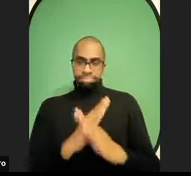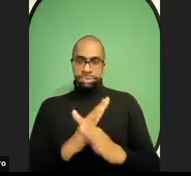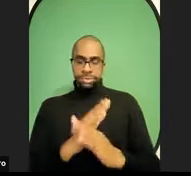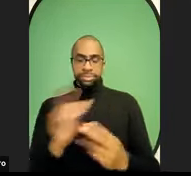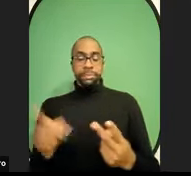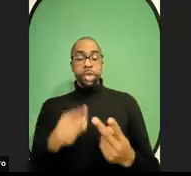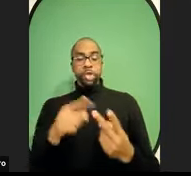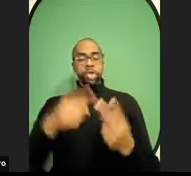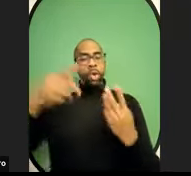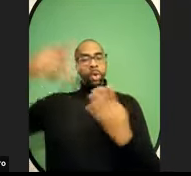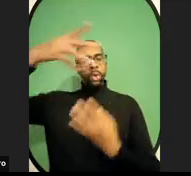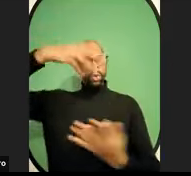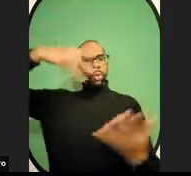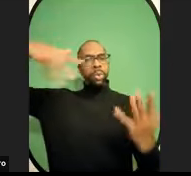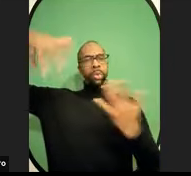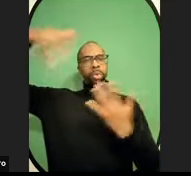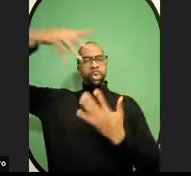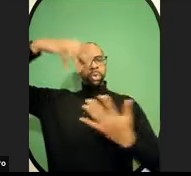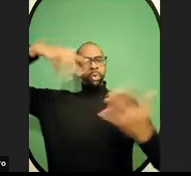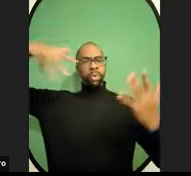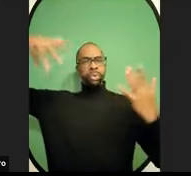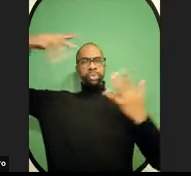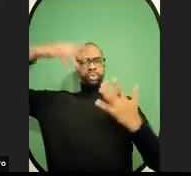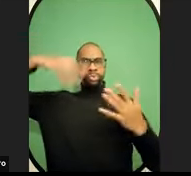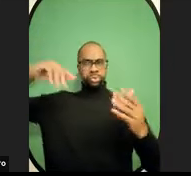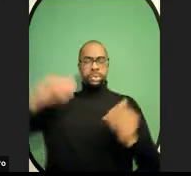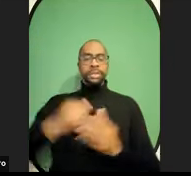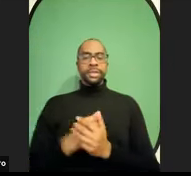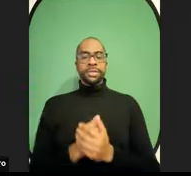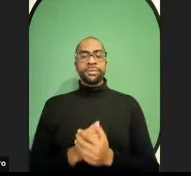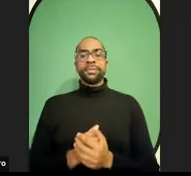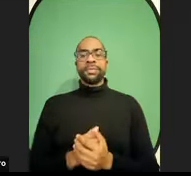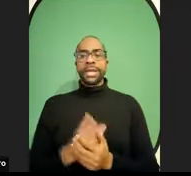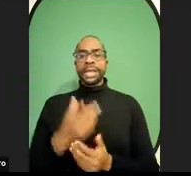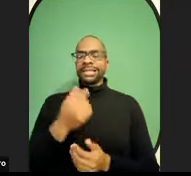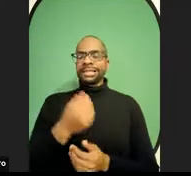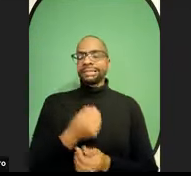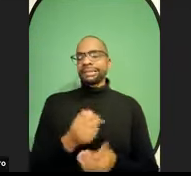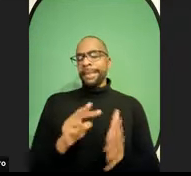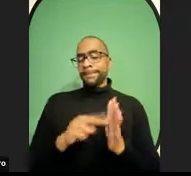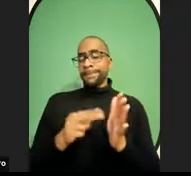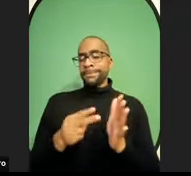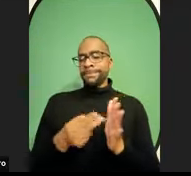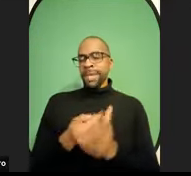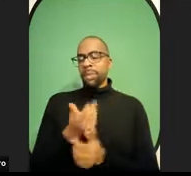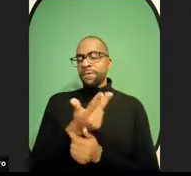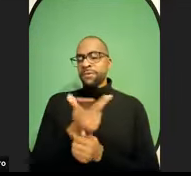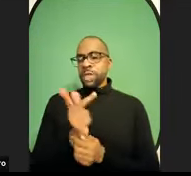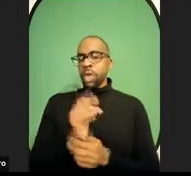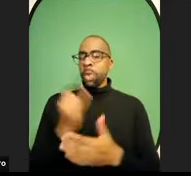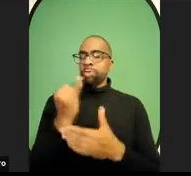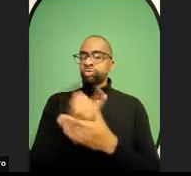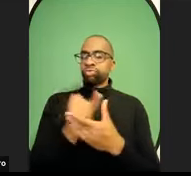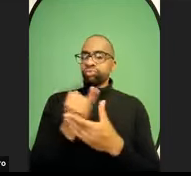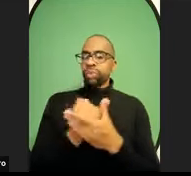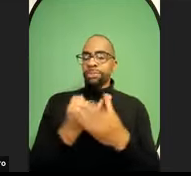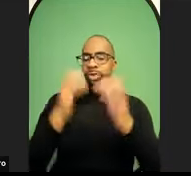all staff are vaccinated and sharing increased ventilation and sharing increased ventilation and schools and buildings and classrooms. And these measures will mean fewer disruption so